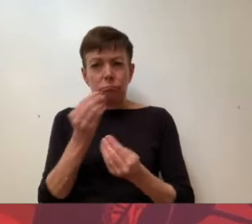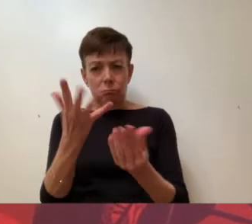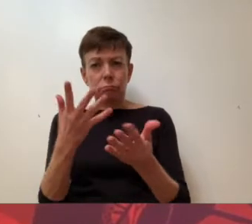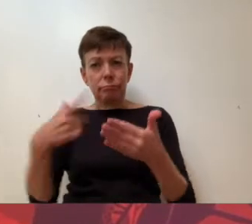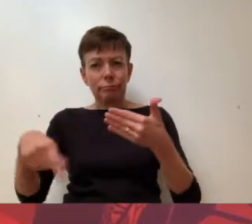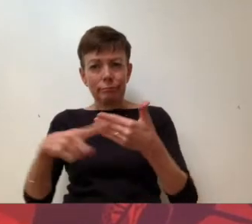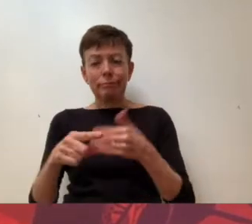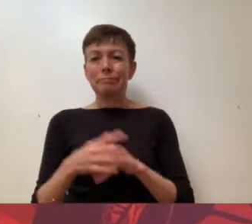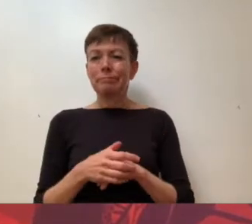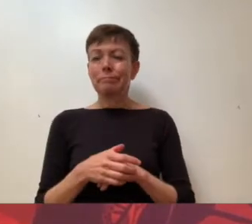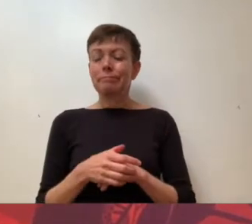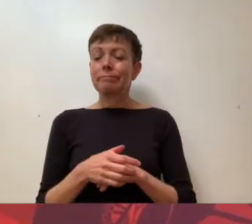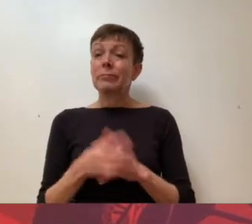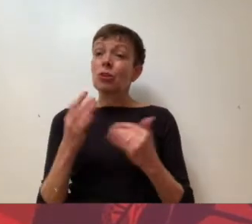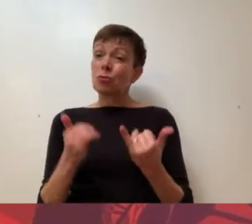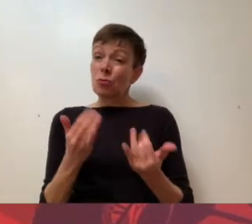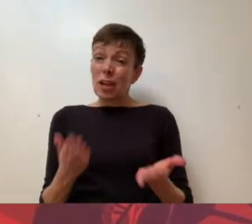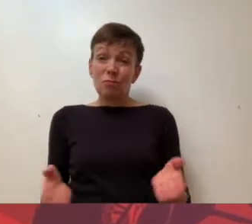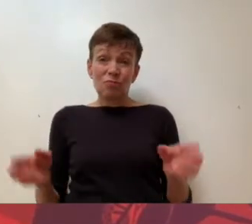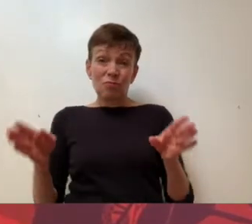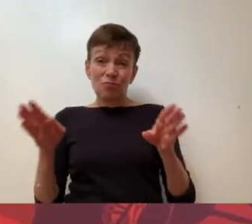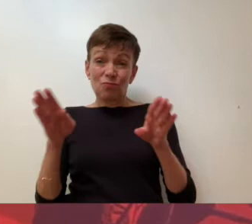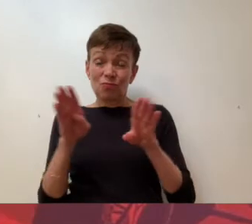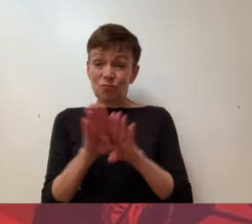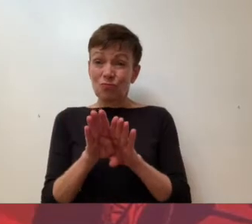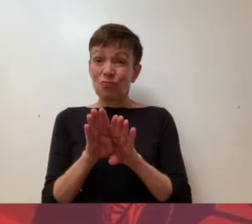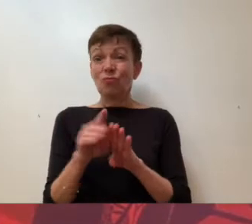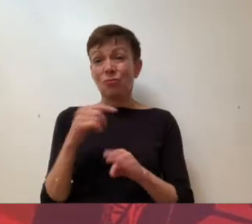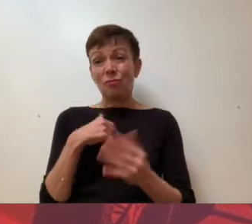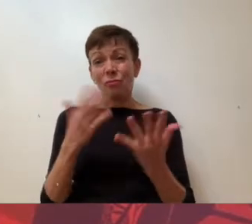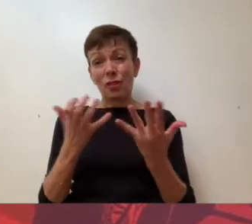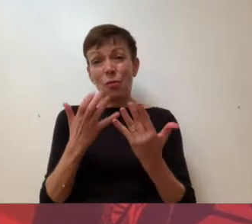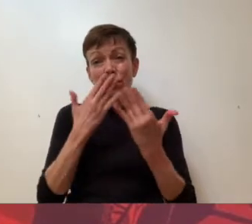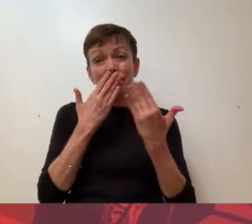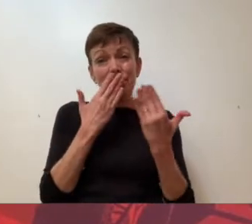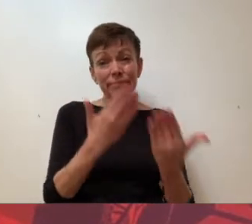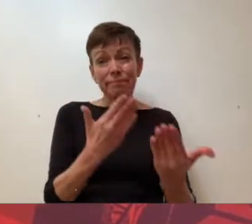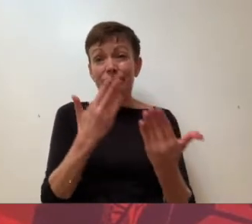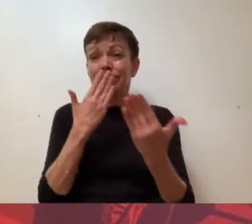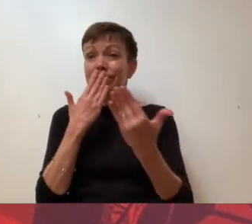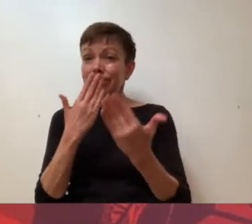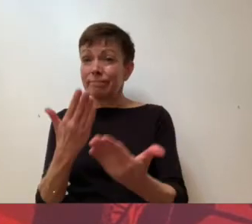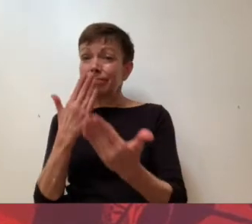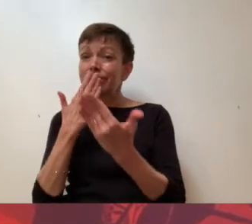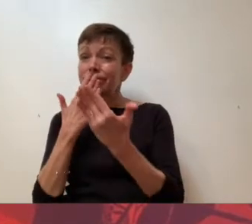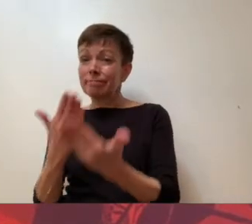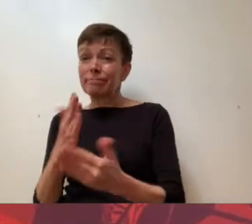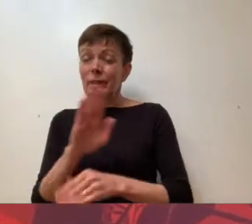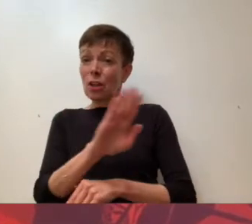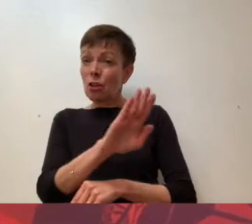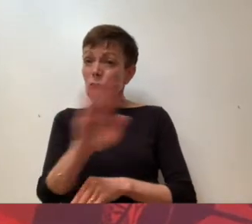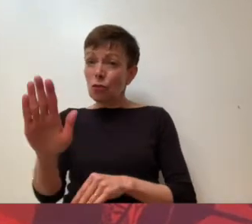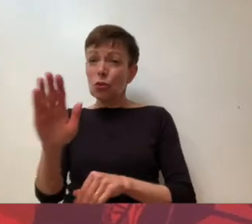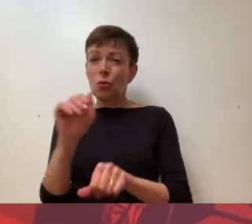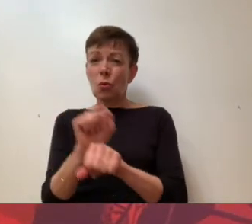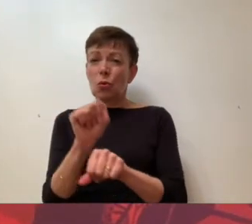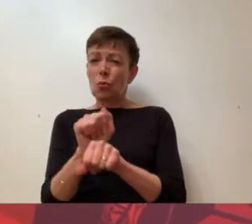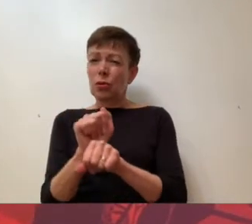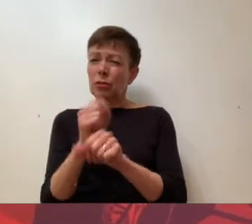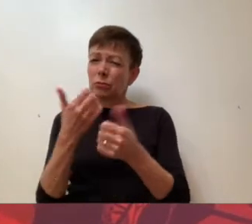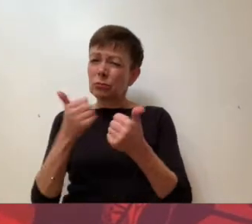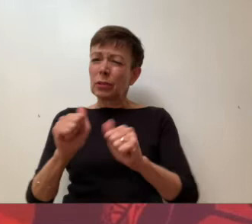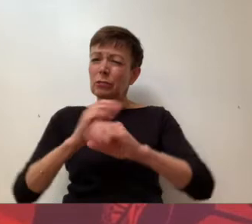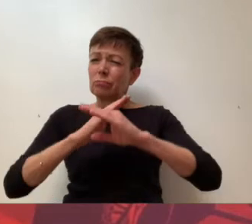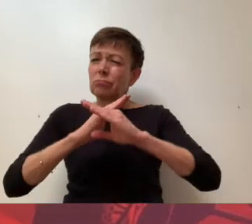and businesses are faced with that that is an important piece of information. So again,